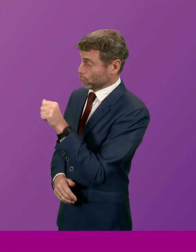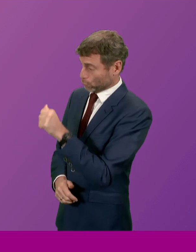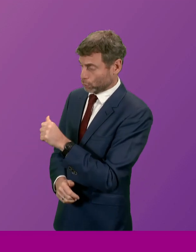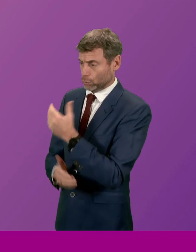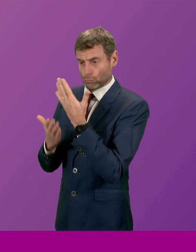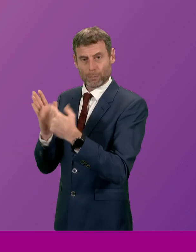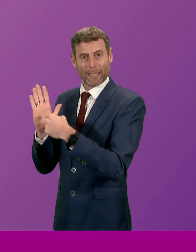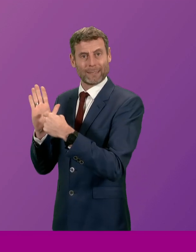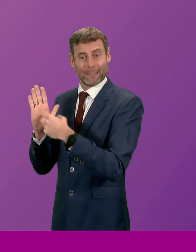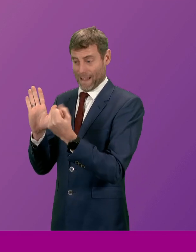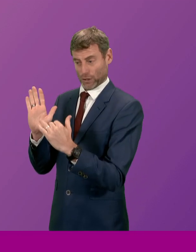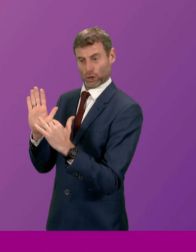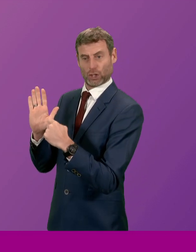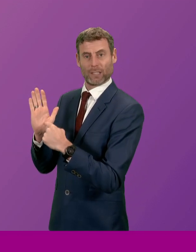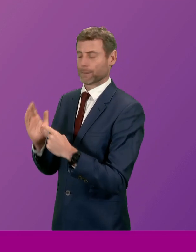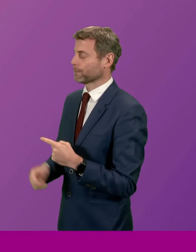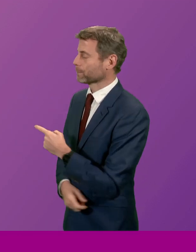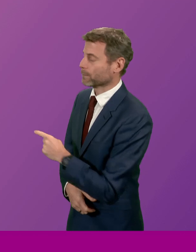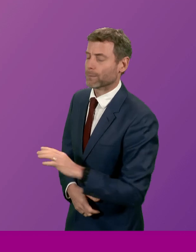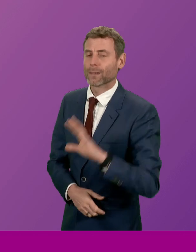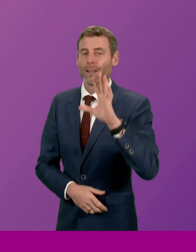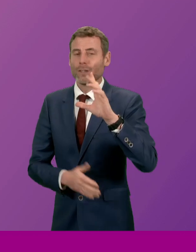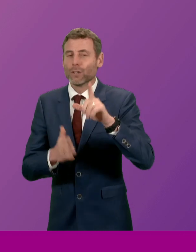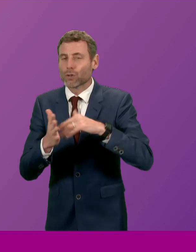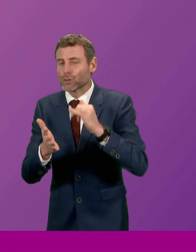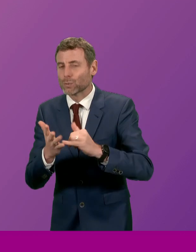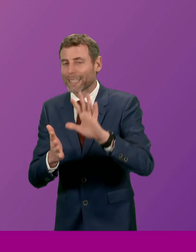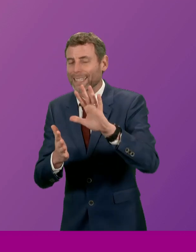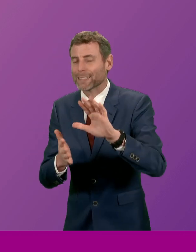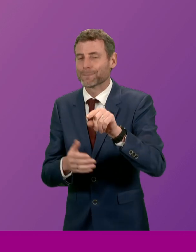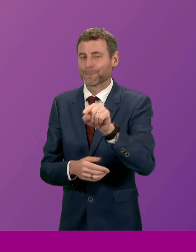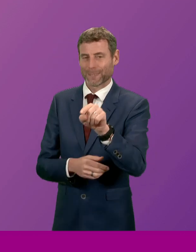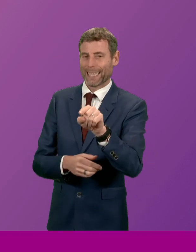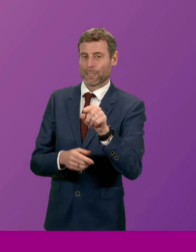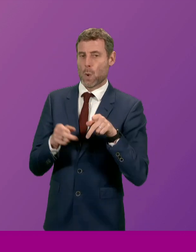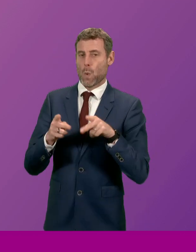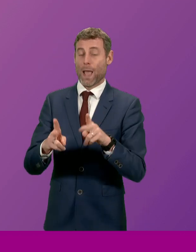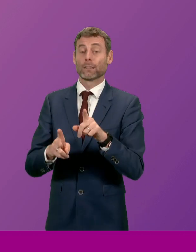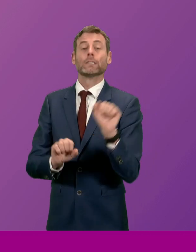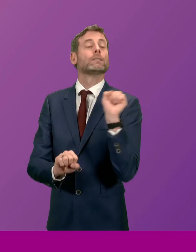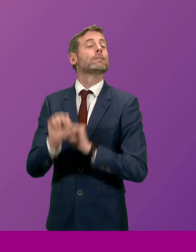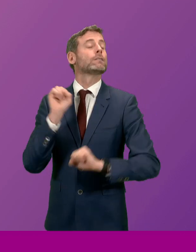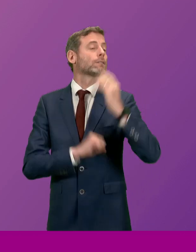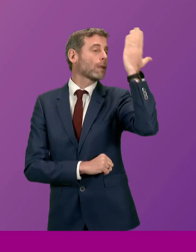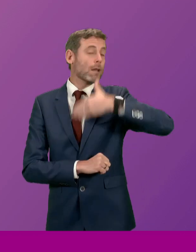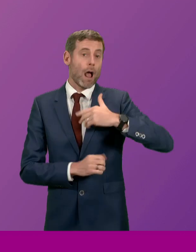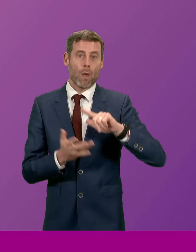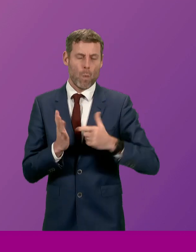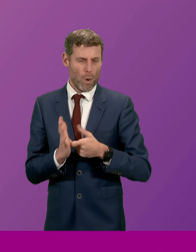One of two things is happening here: either John Swinney is in a state of complete denial or he is a very good actor—I am not sure which.